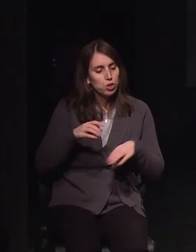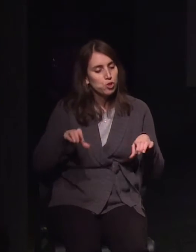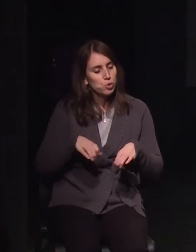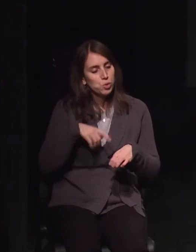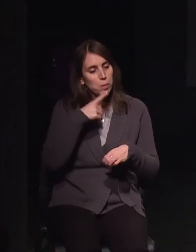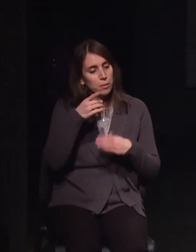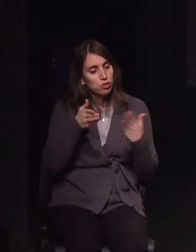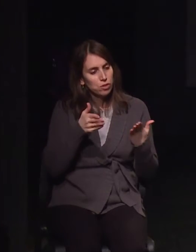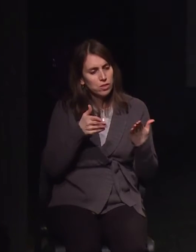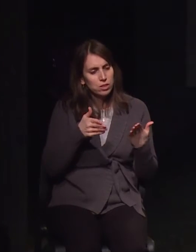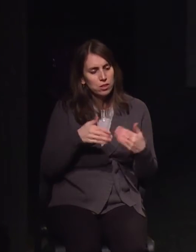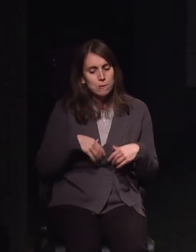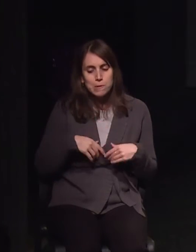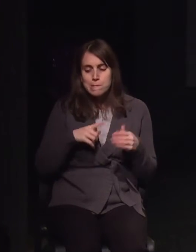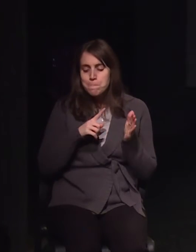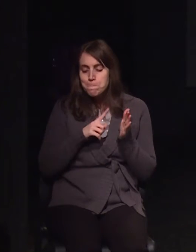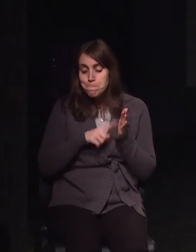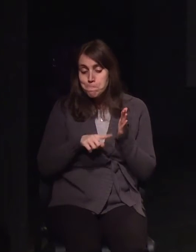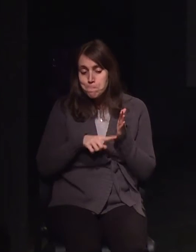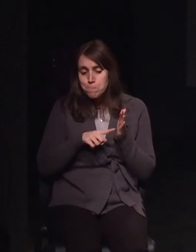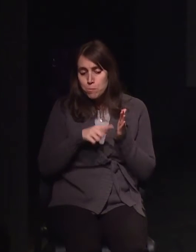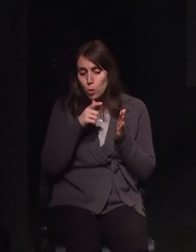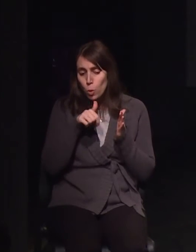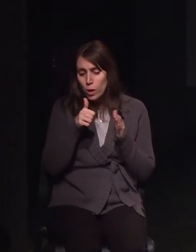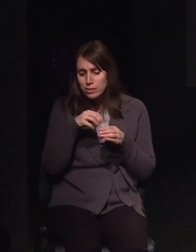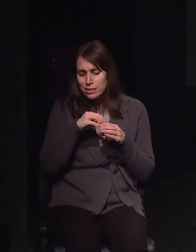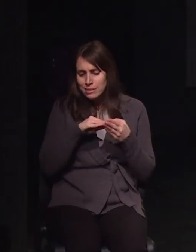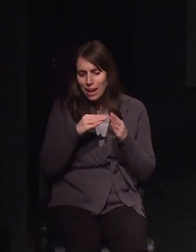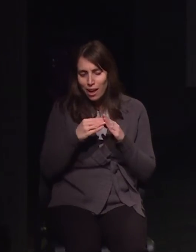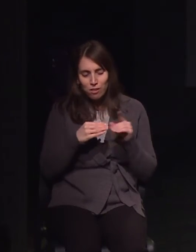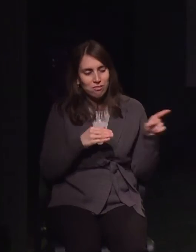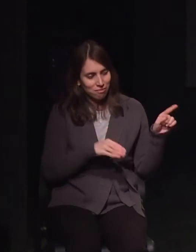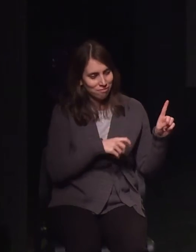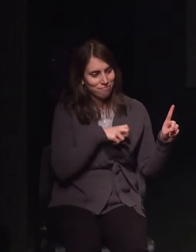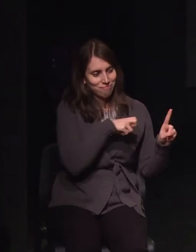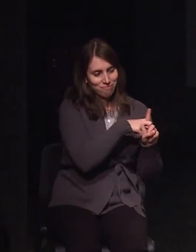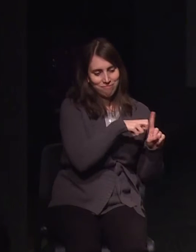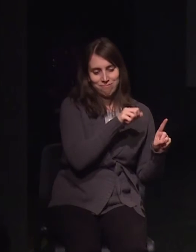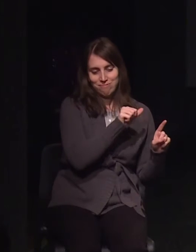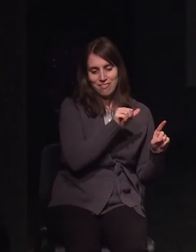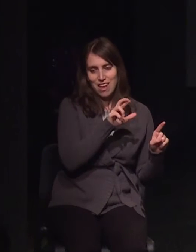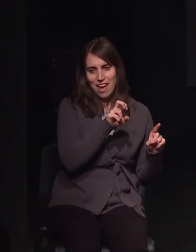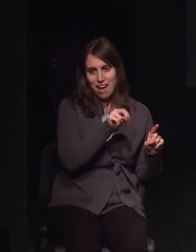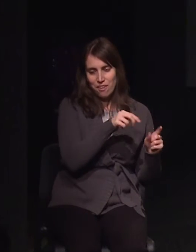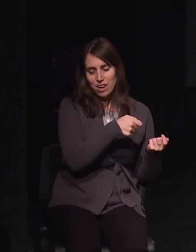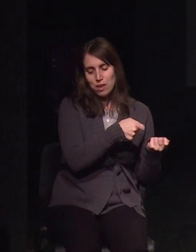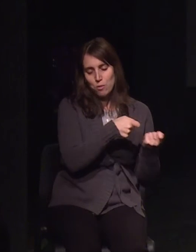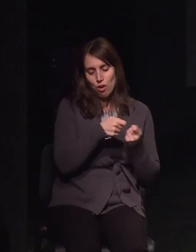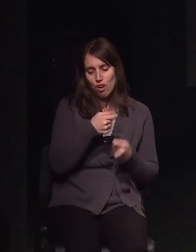Turned out, Aaron was in town. So he came along and brought Gabriel Cabezas, young cellist from your program who is now